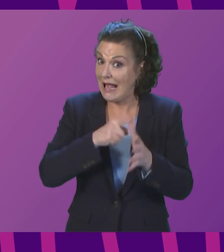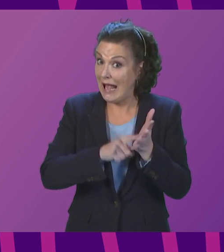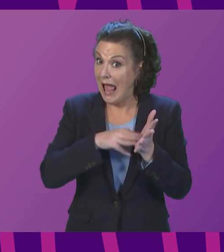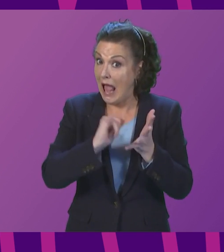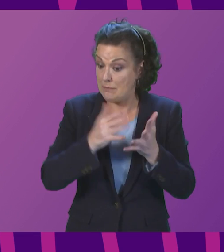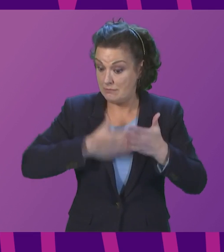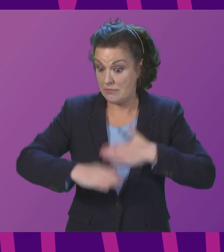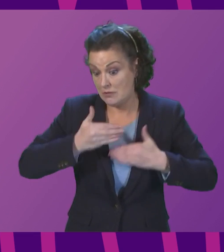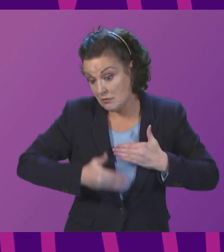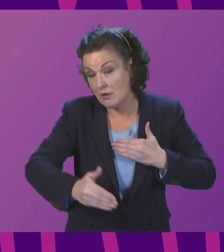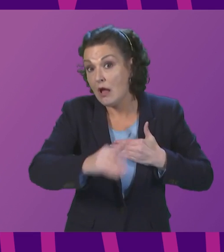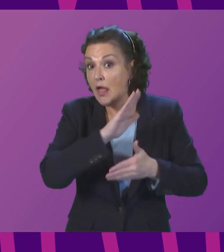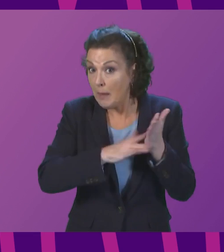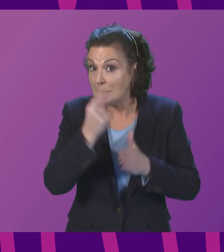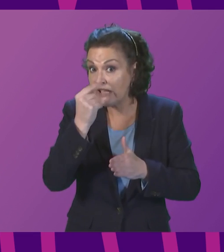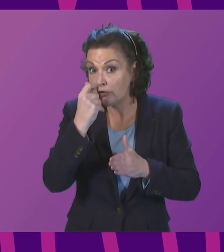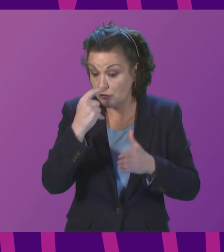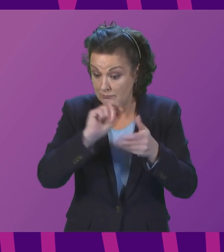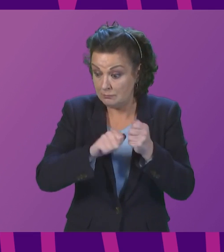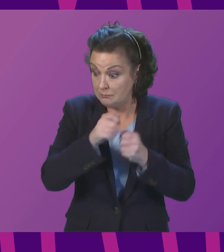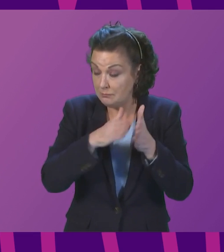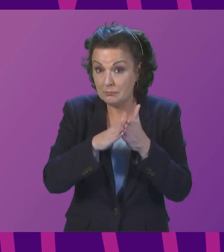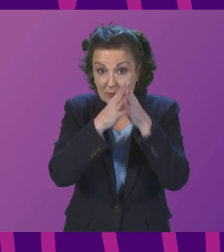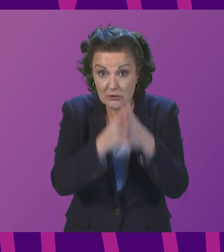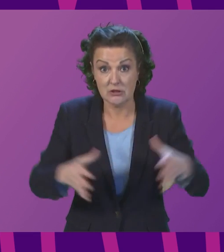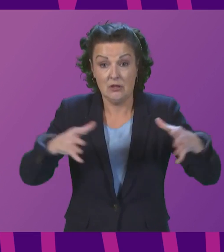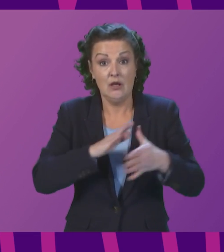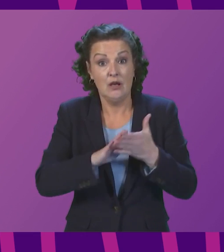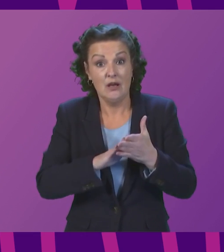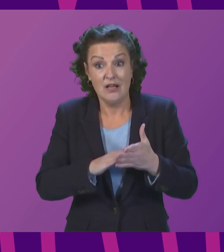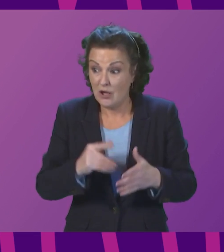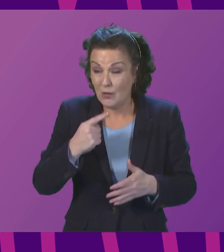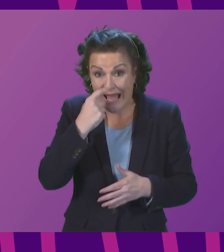That has the potential to increase the capacity to see cases by more than 10,000.